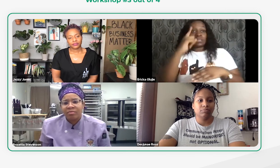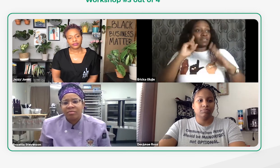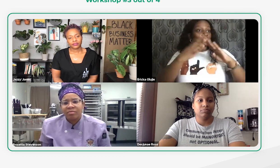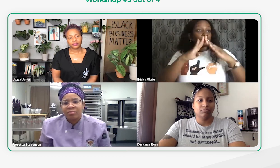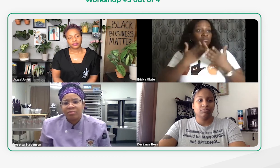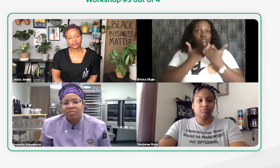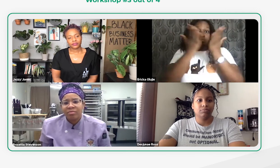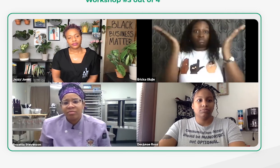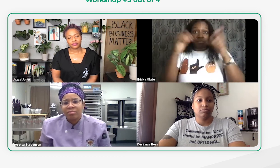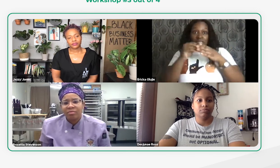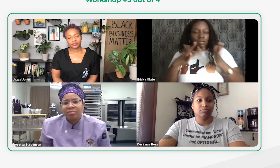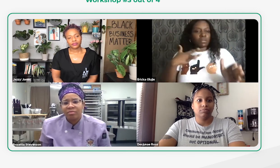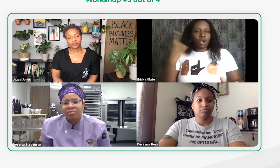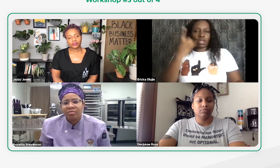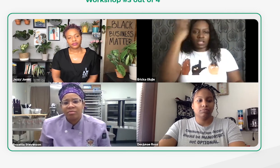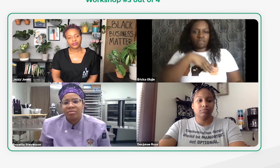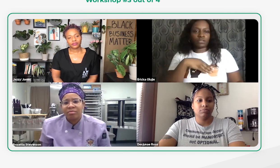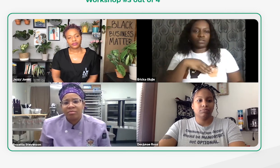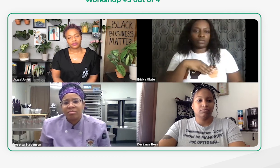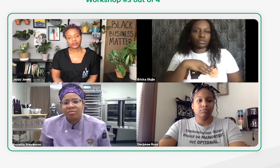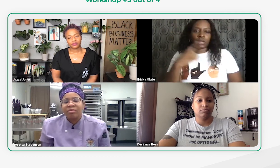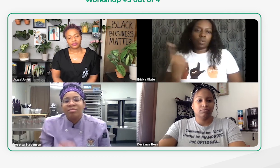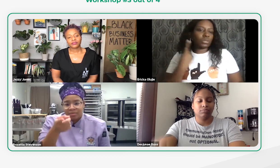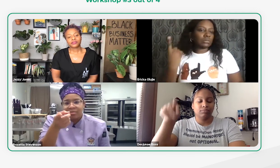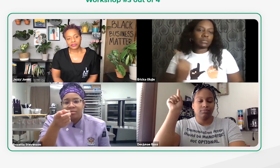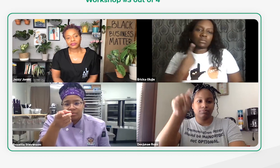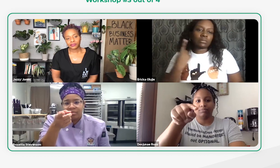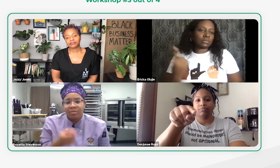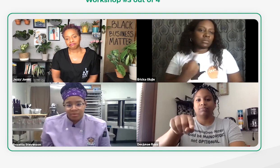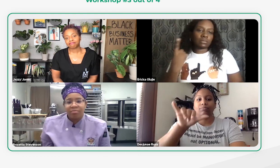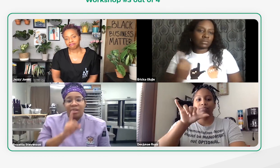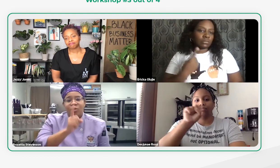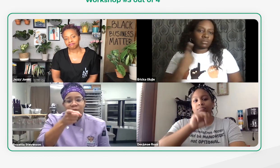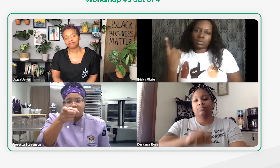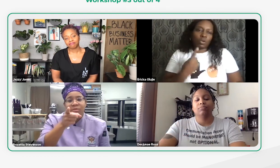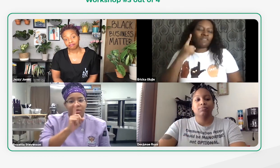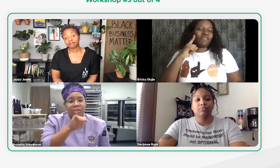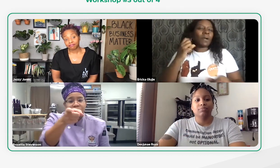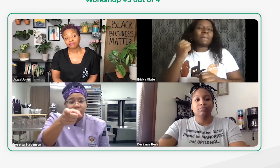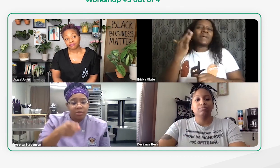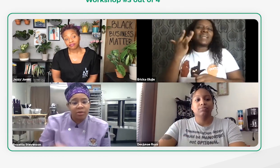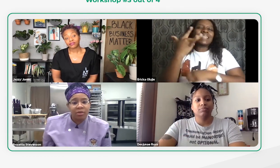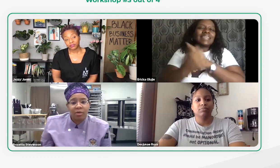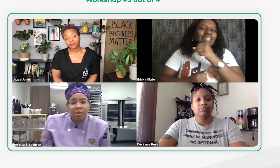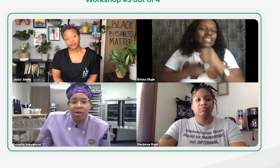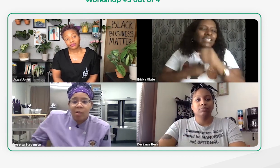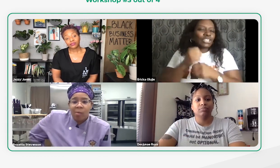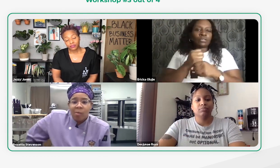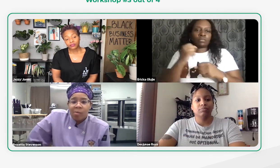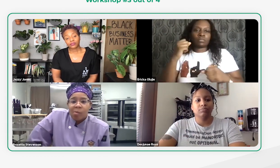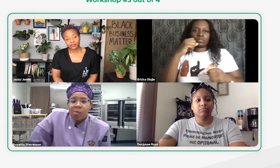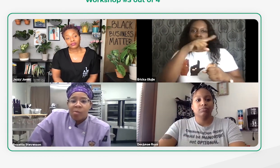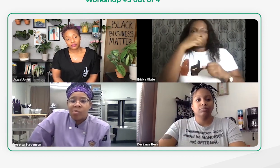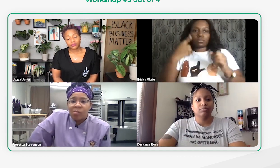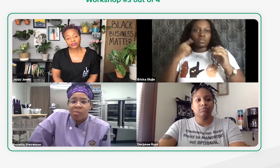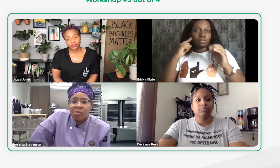black deaf is this is in general are always typically overlooked. Always. For many years